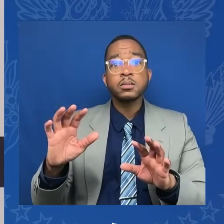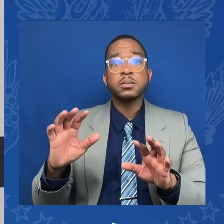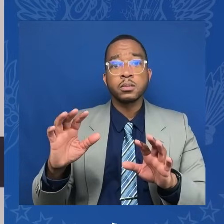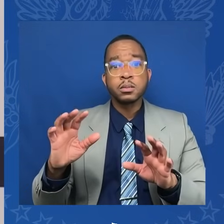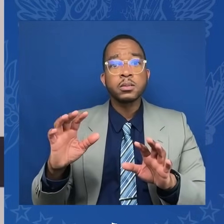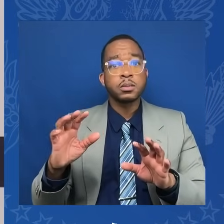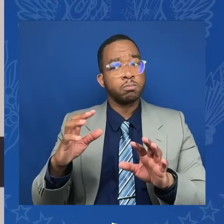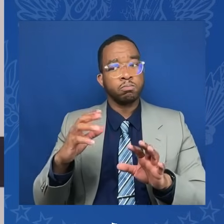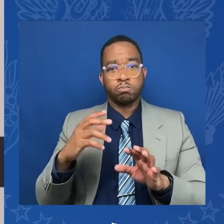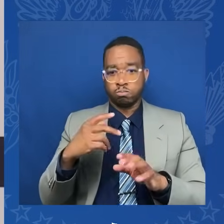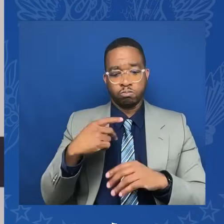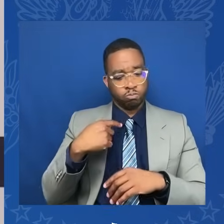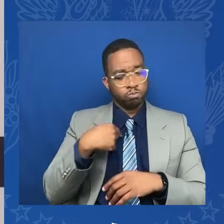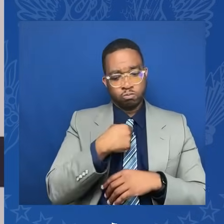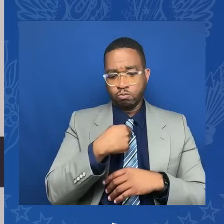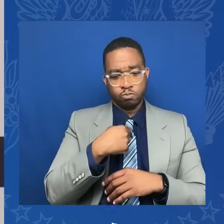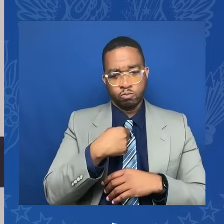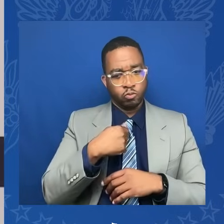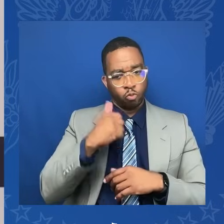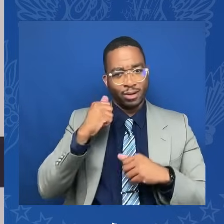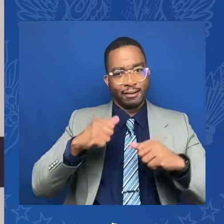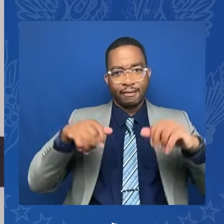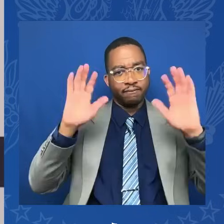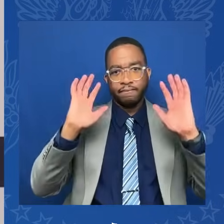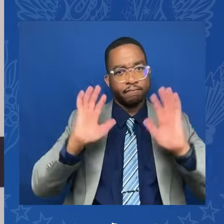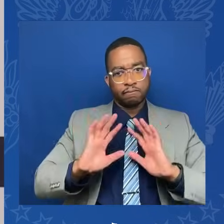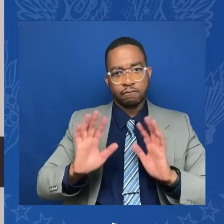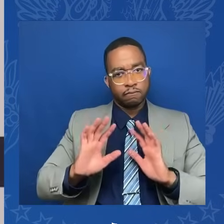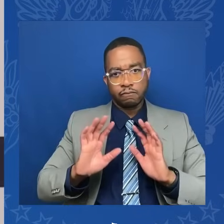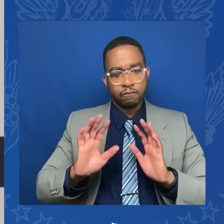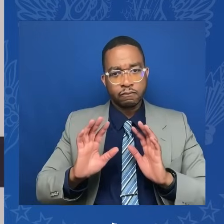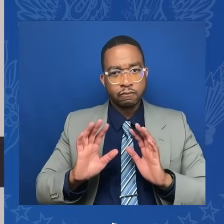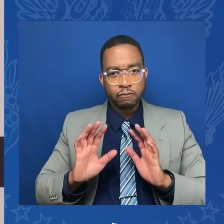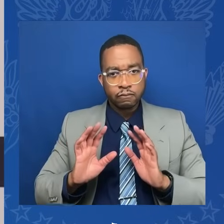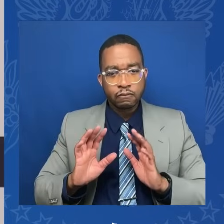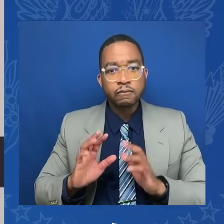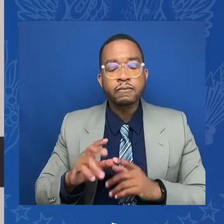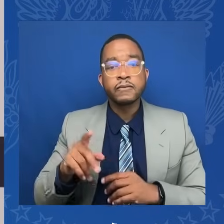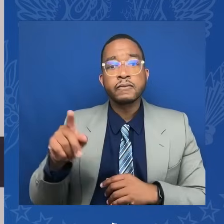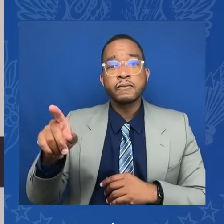And around the world, France and the United States are working together to strengthen secu- -- strengthen security and shared prosperity.